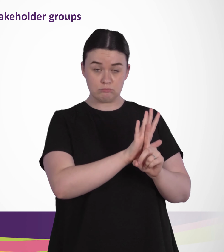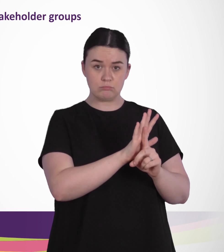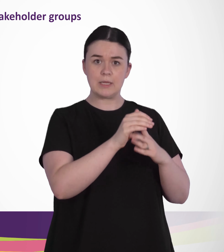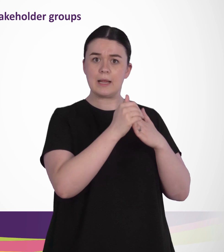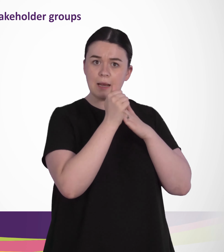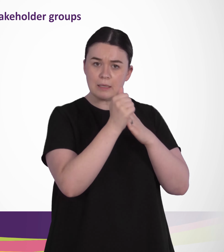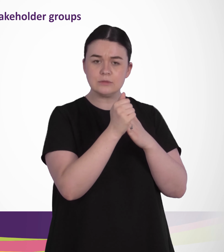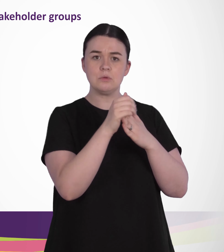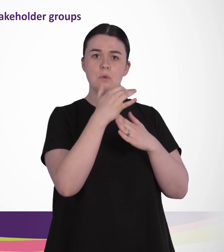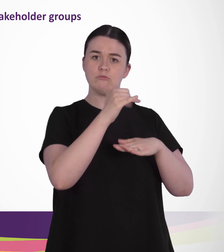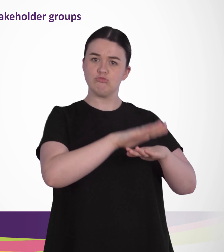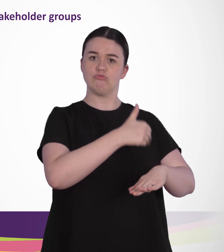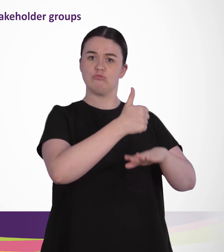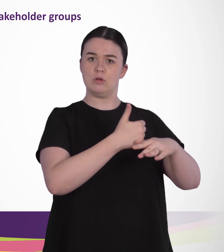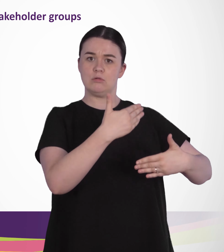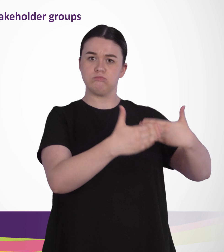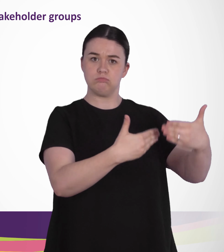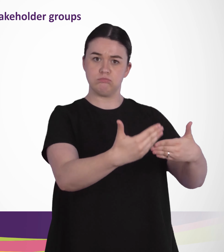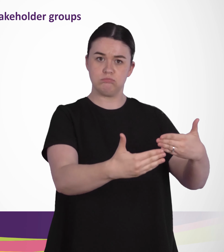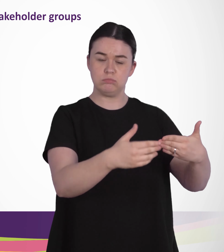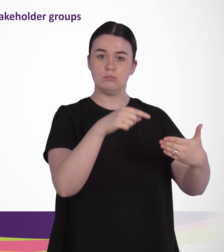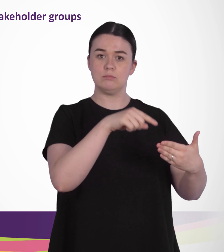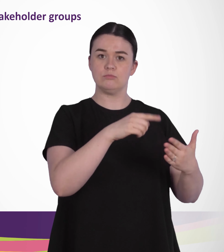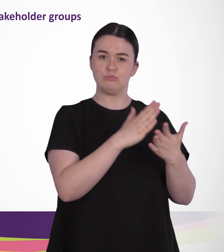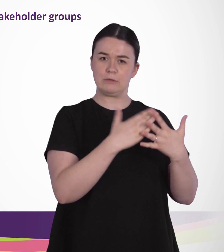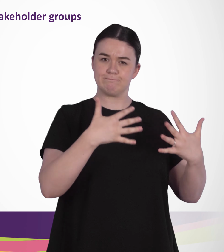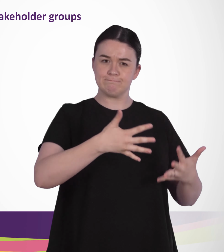controlled or led where possible,